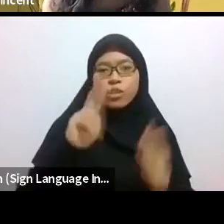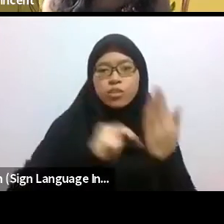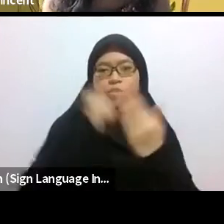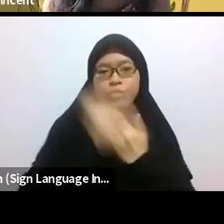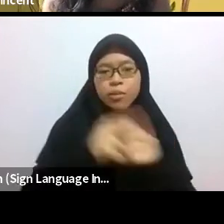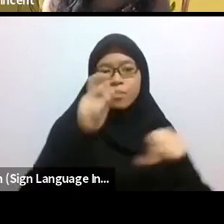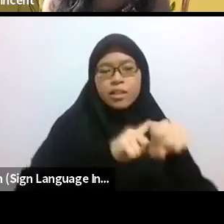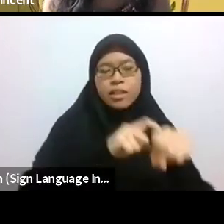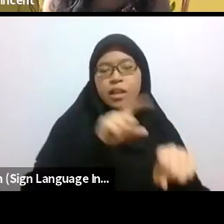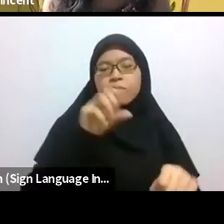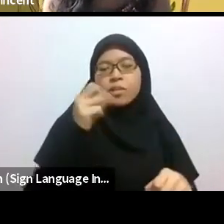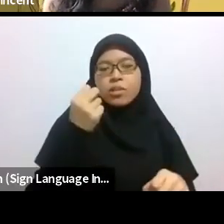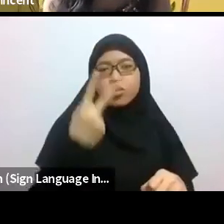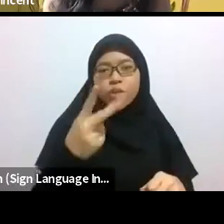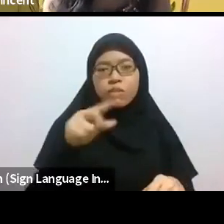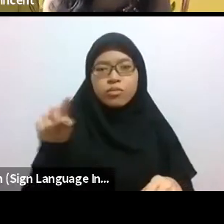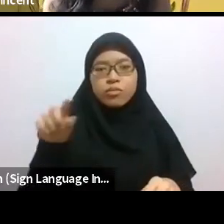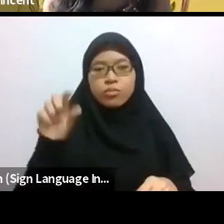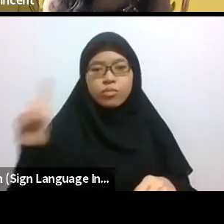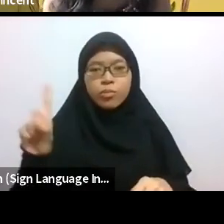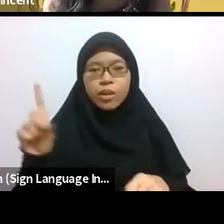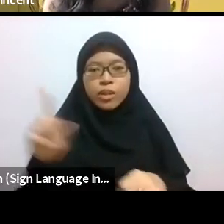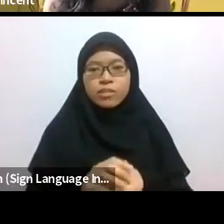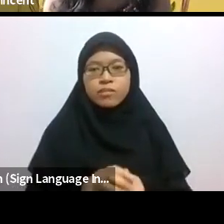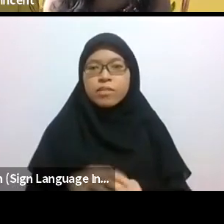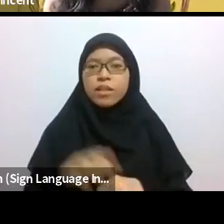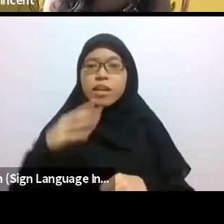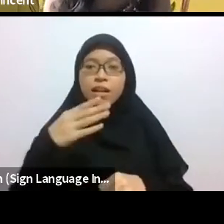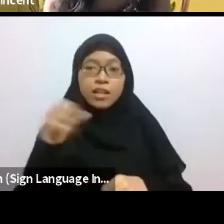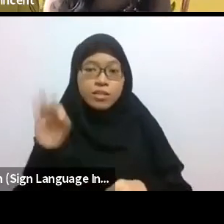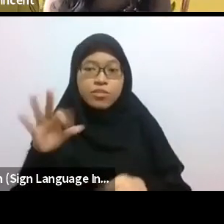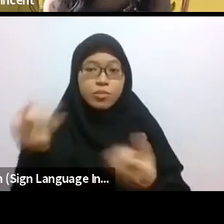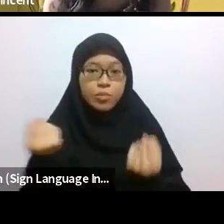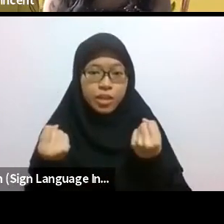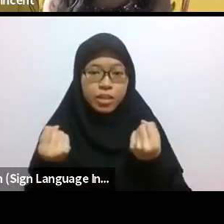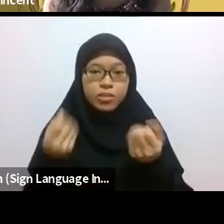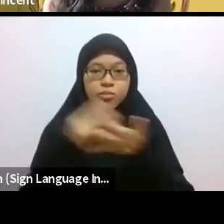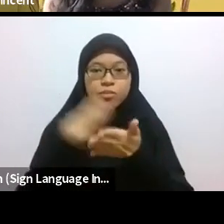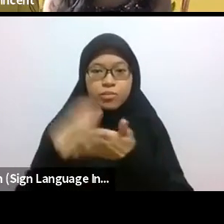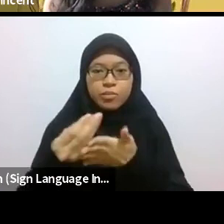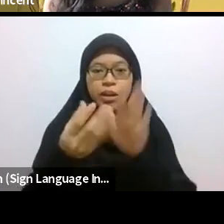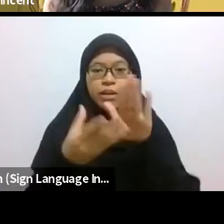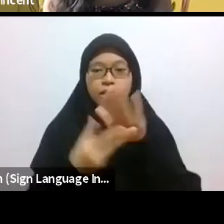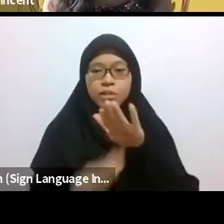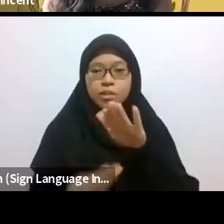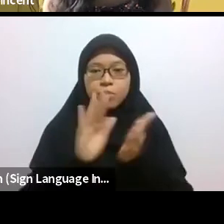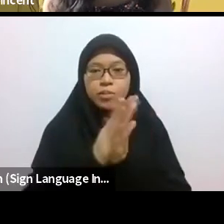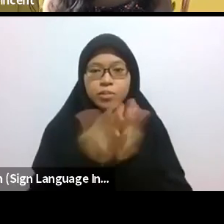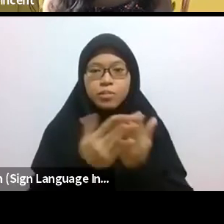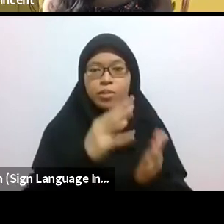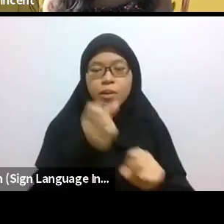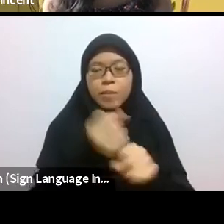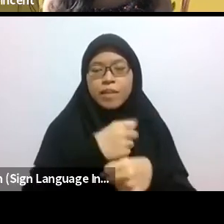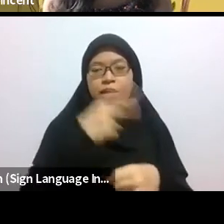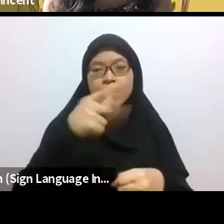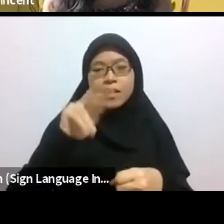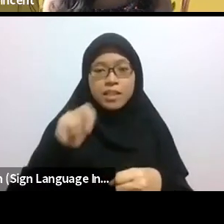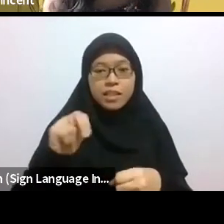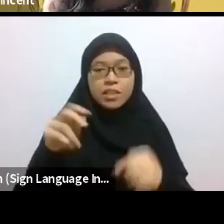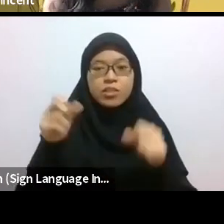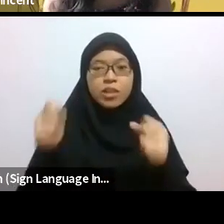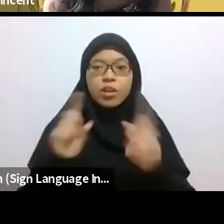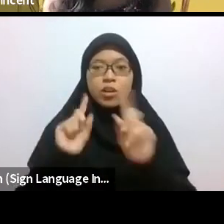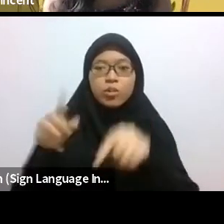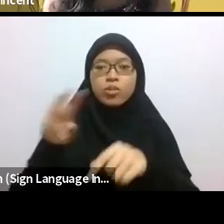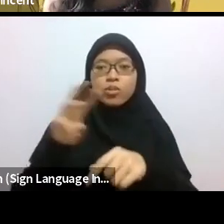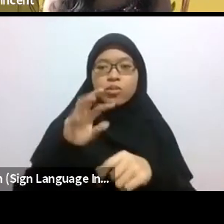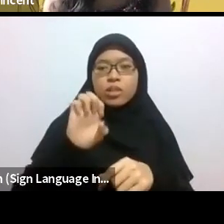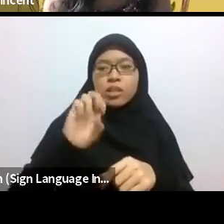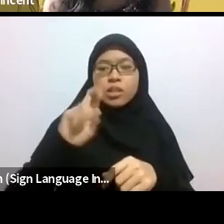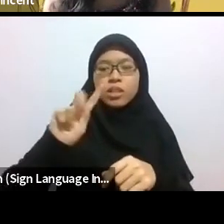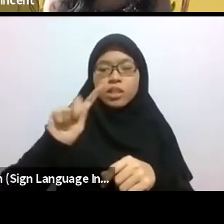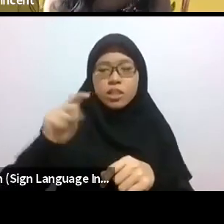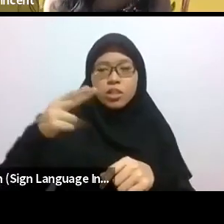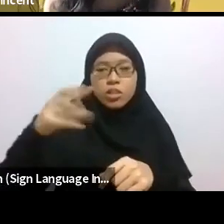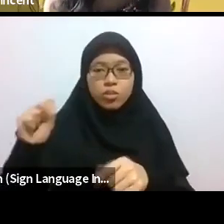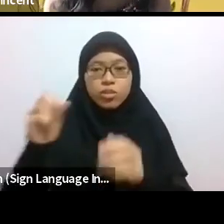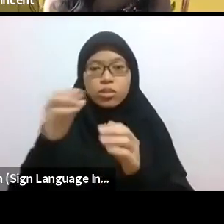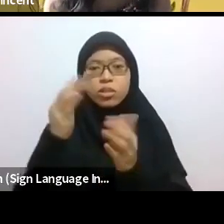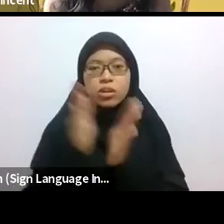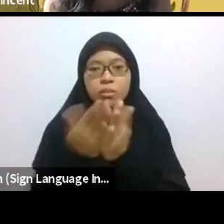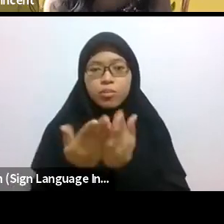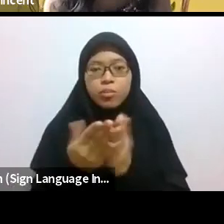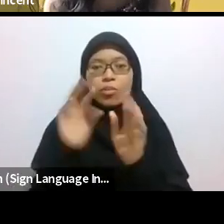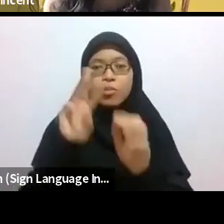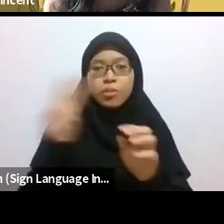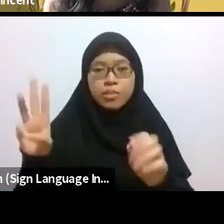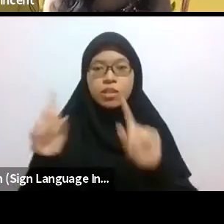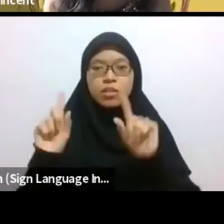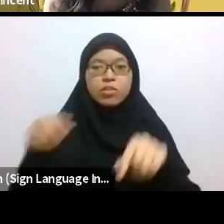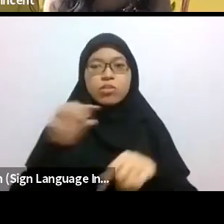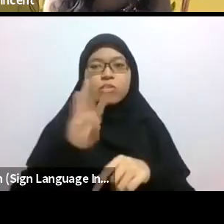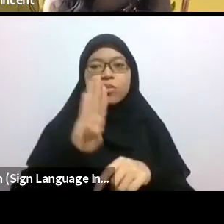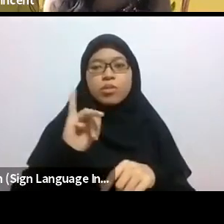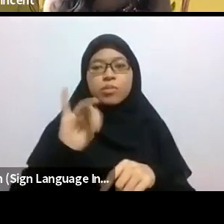If you’d like to purchase a copy of Making Kin, you can go to Ethos Books’ website, or you can go to bit.ly/makingkin. I think all the links are in the Facebook comments.